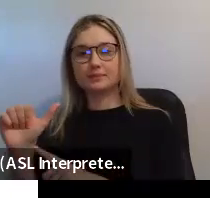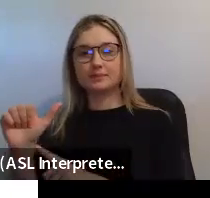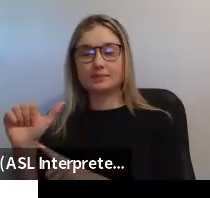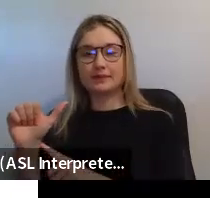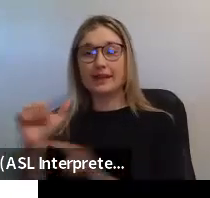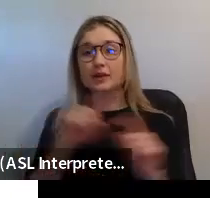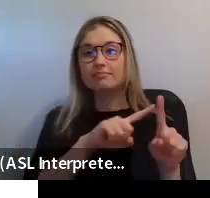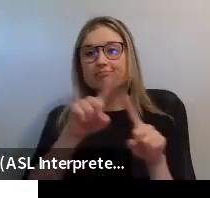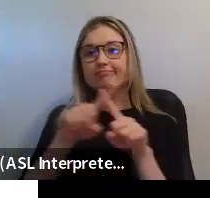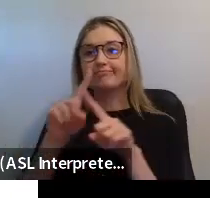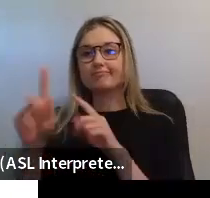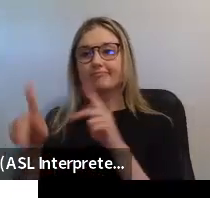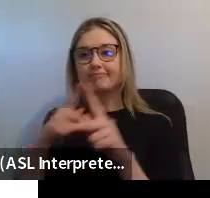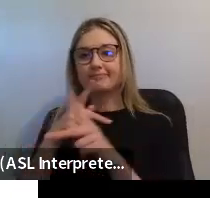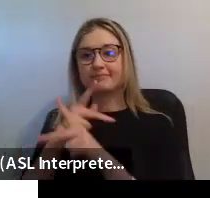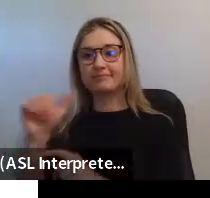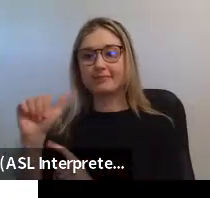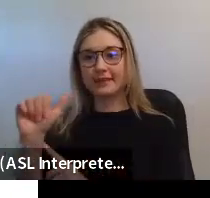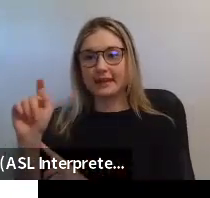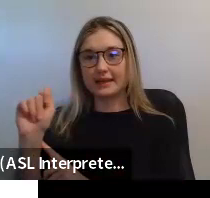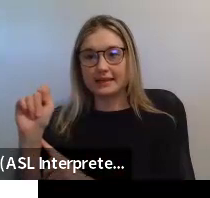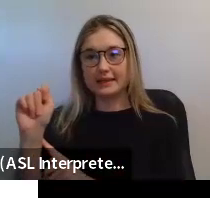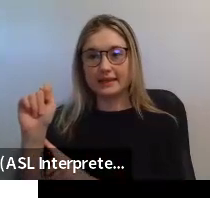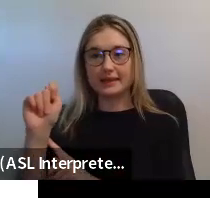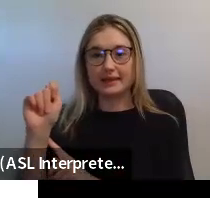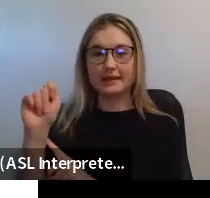labeled with the financial limitation or a disability.